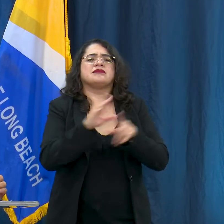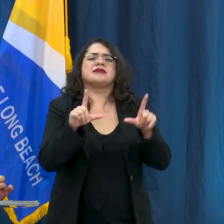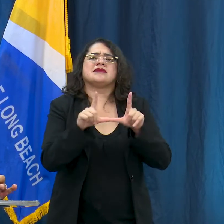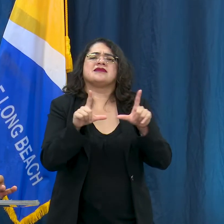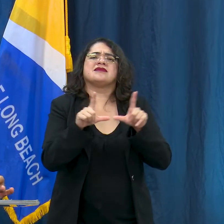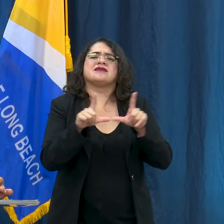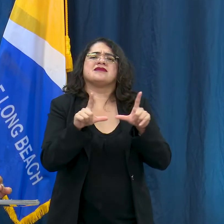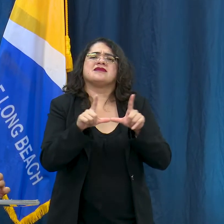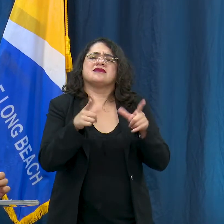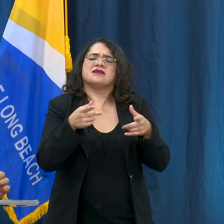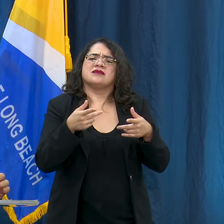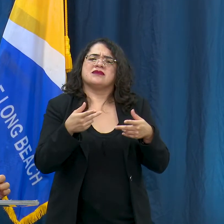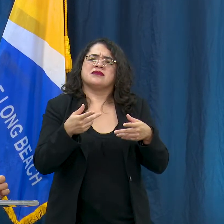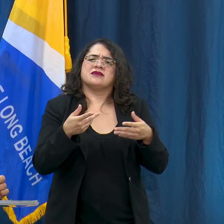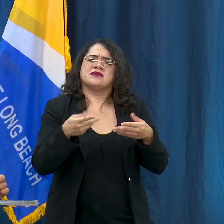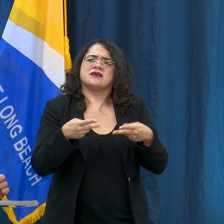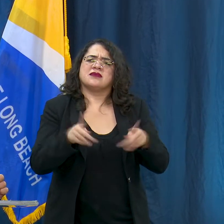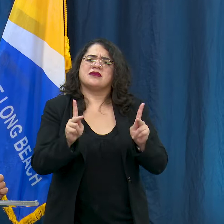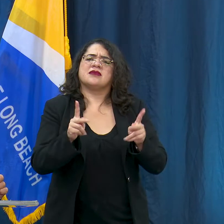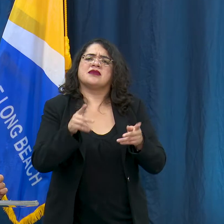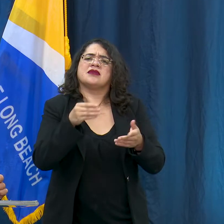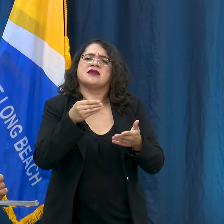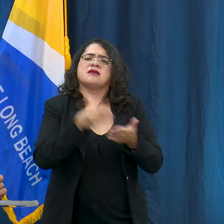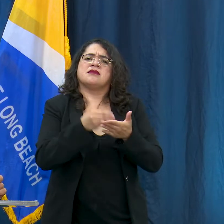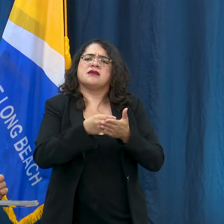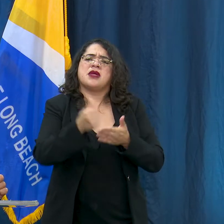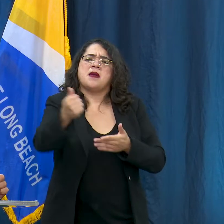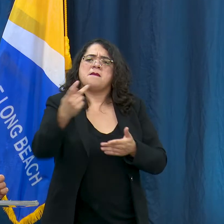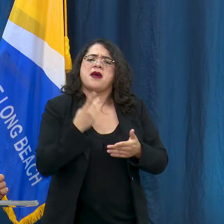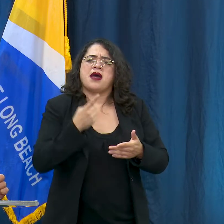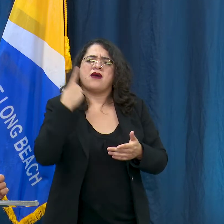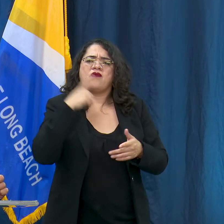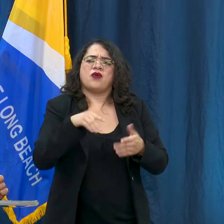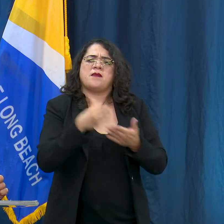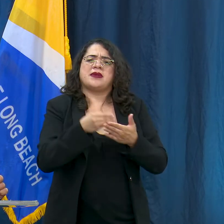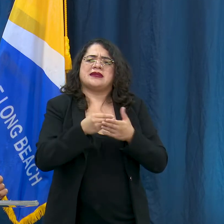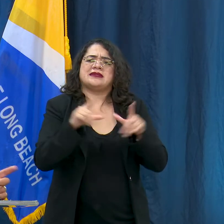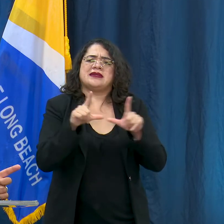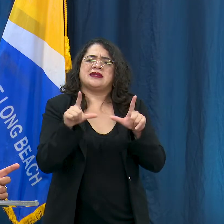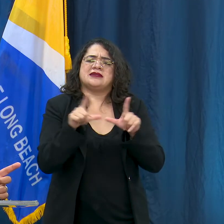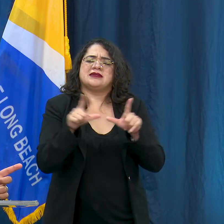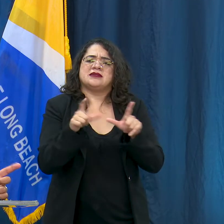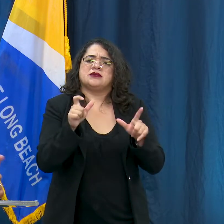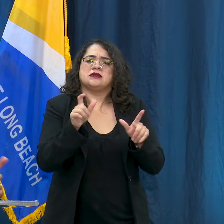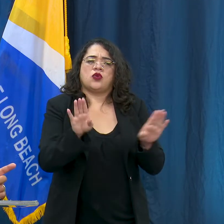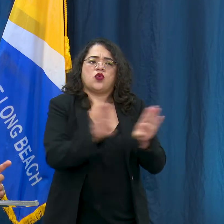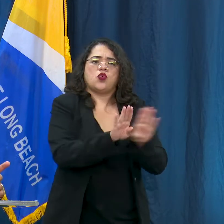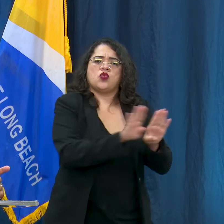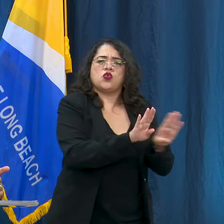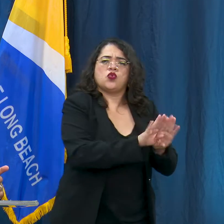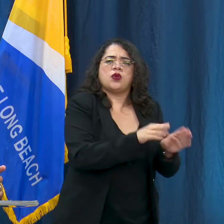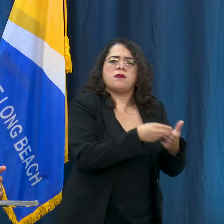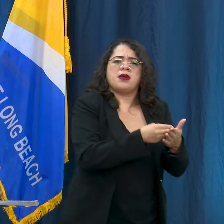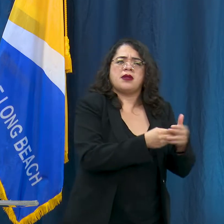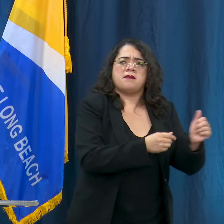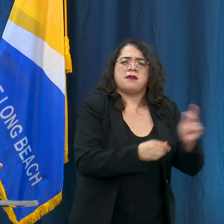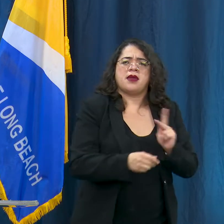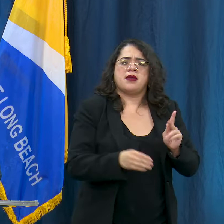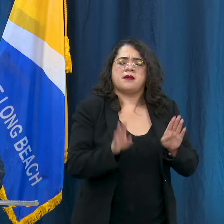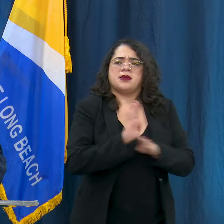planning on doing any business licensing refunds or assistance for those businesses that have been closed? Yes and I think that is either